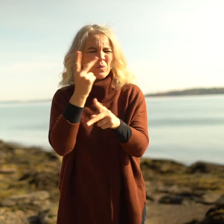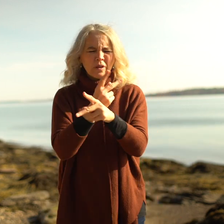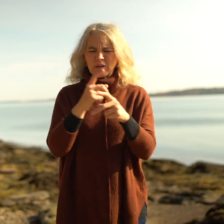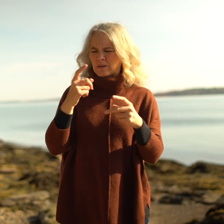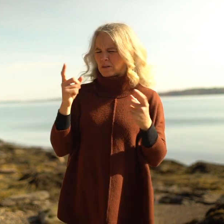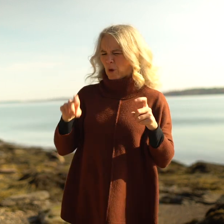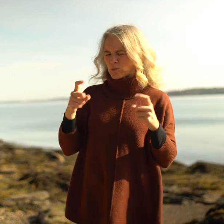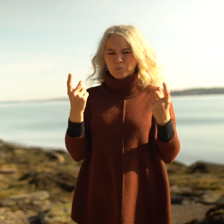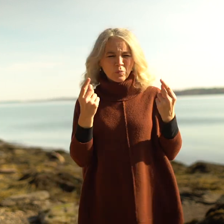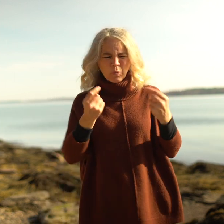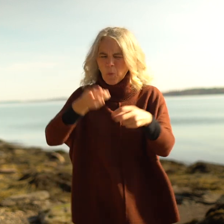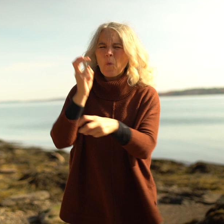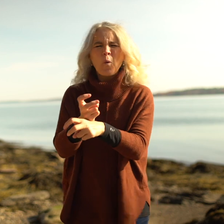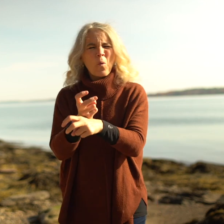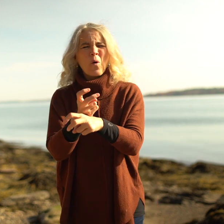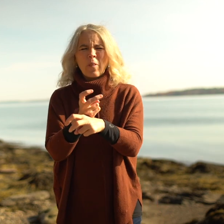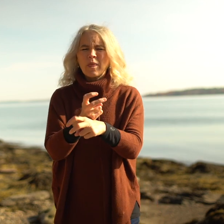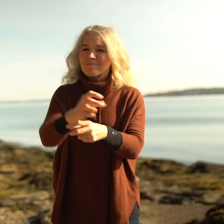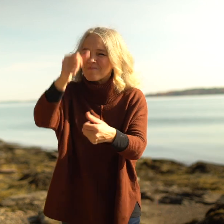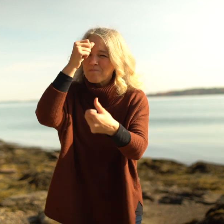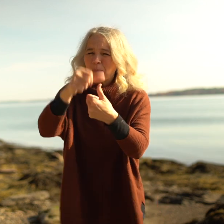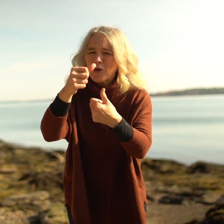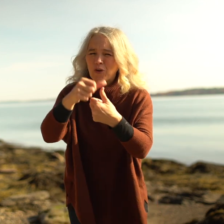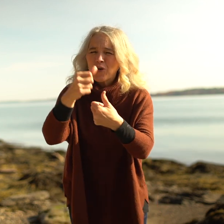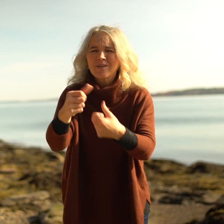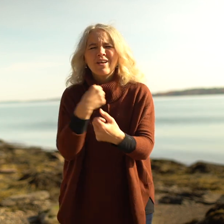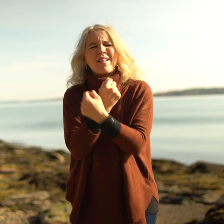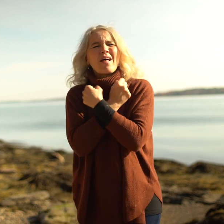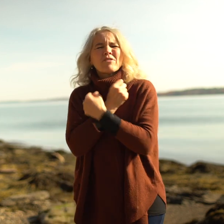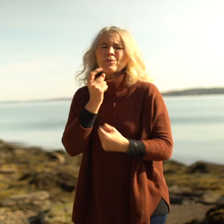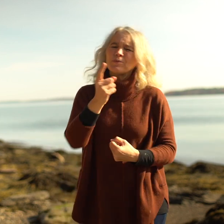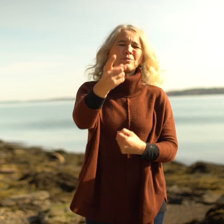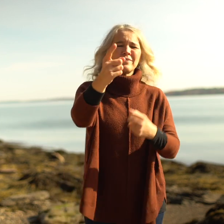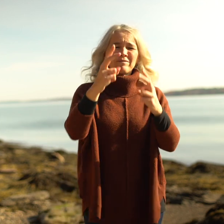It’s hard to tell what we’re supposed to do